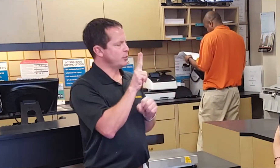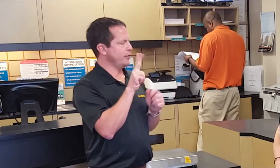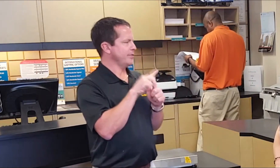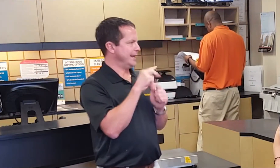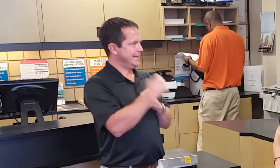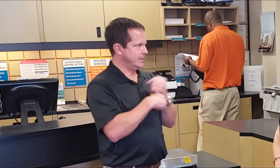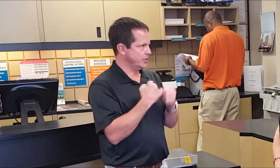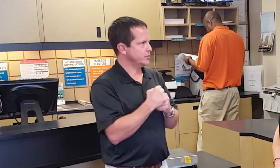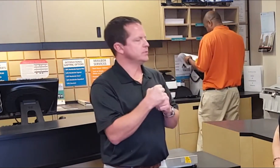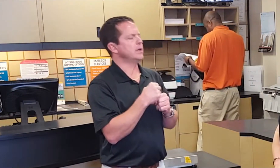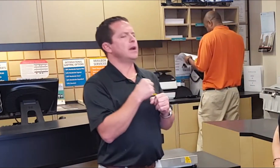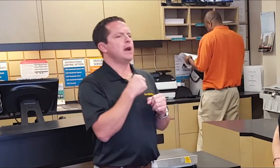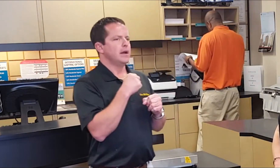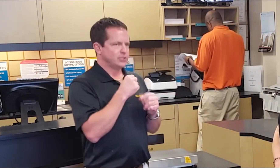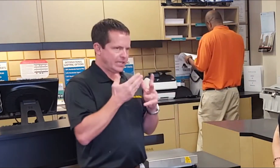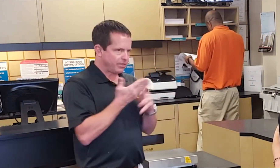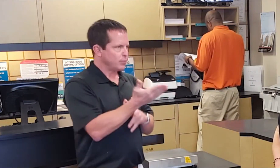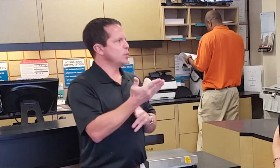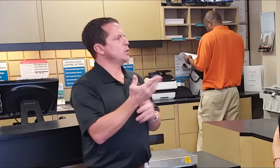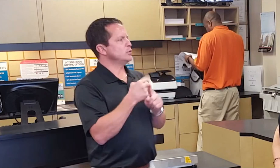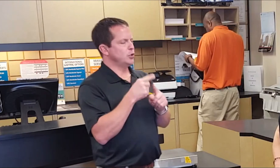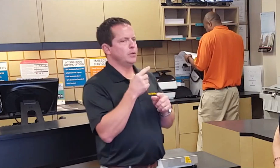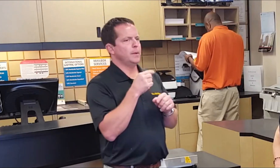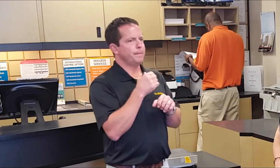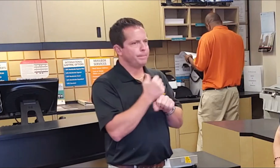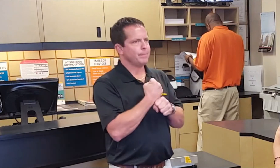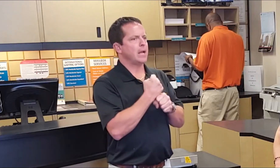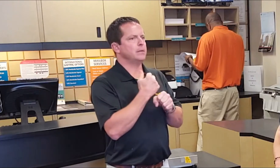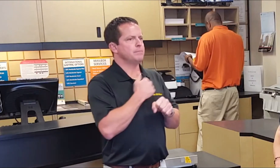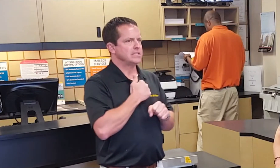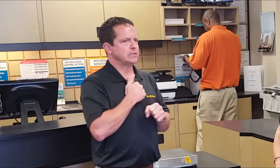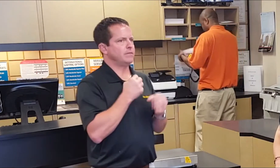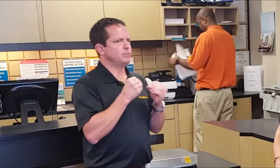It took about two or three years to really get comfortable with it.